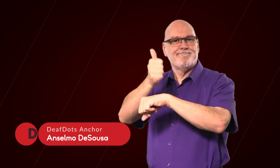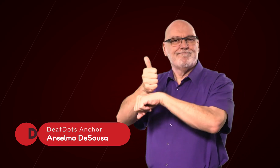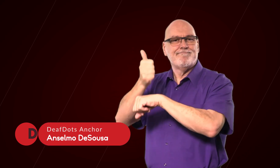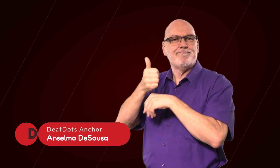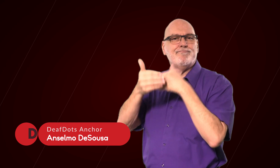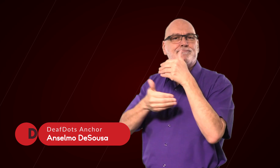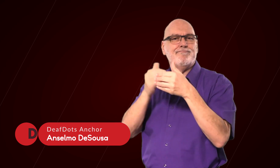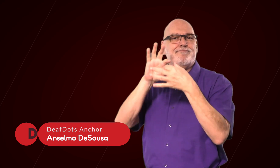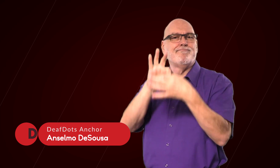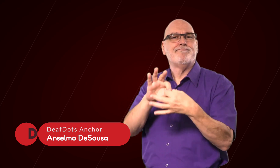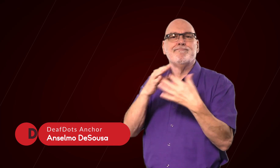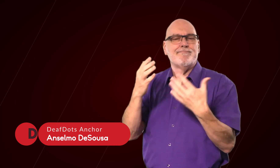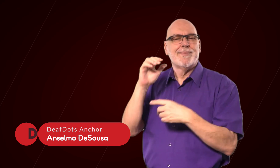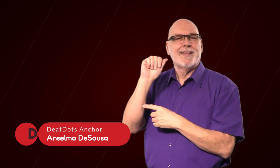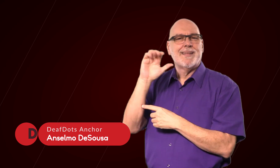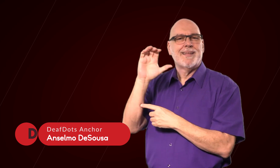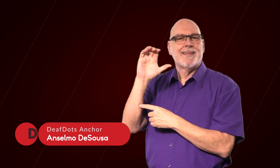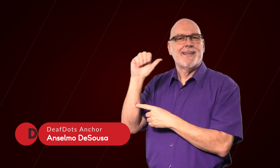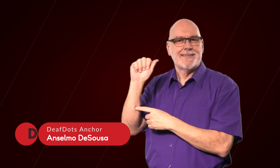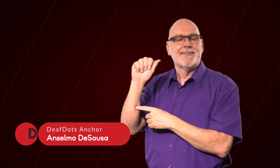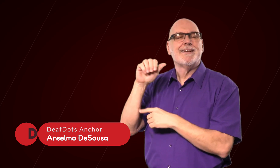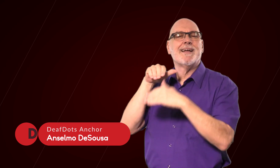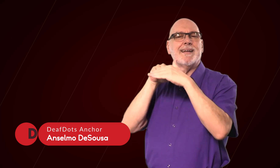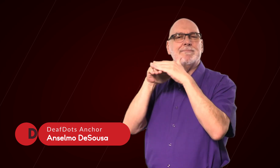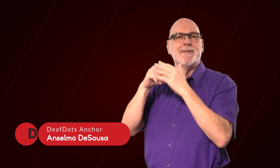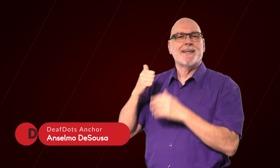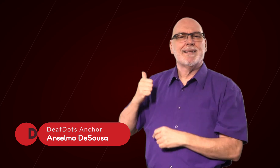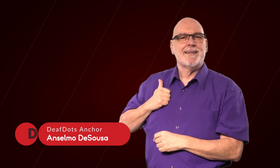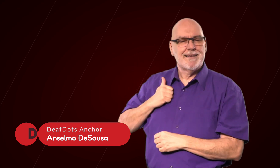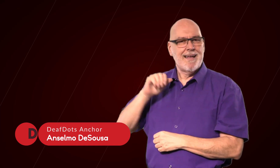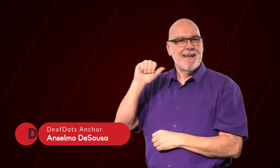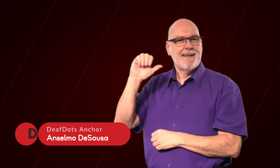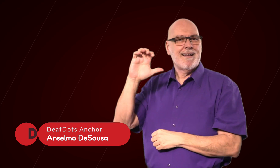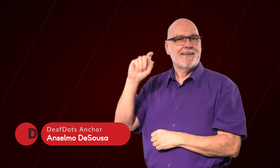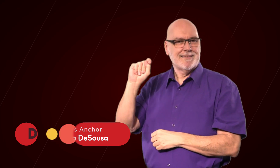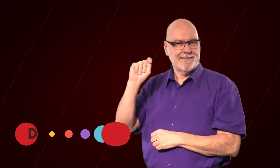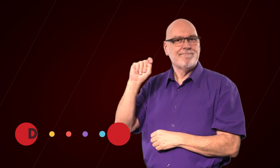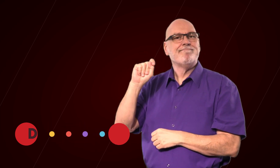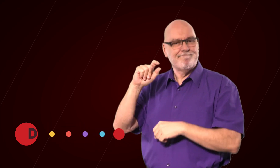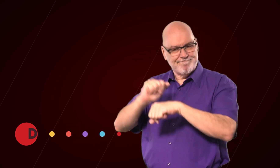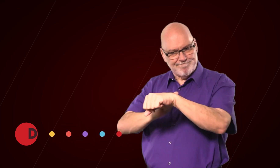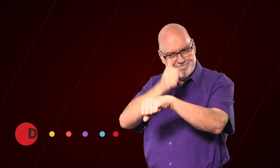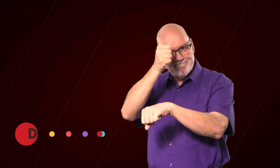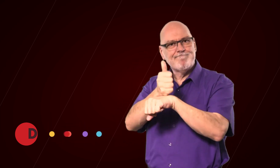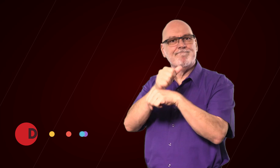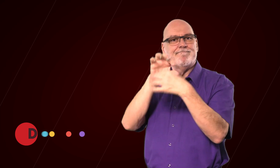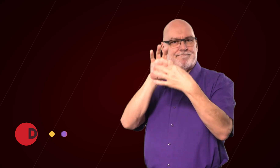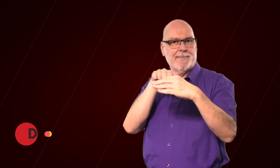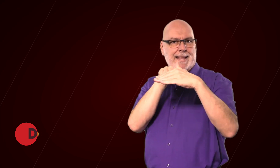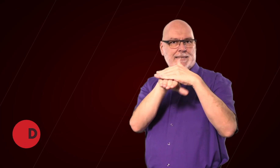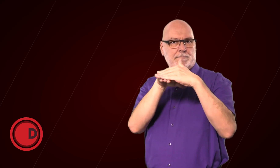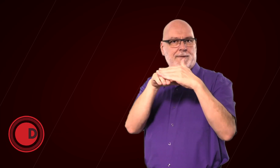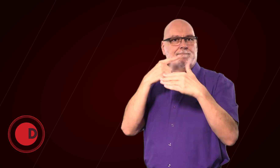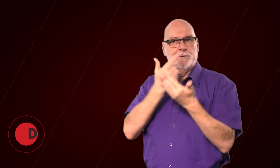been making significant progress implementing the Accessible Canada Act